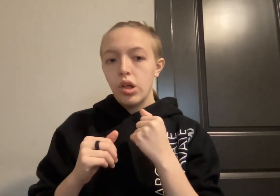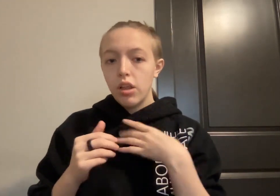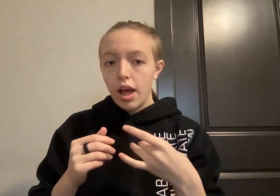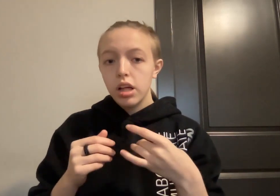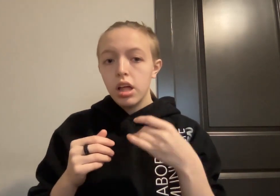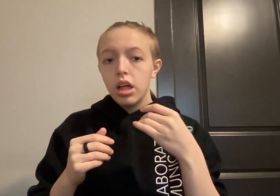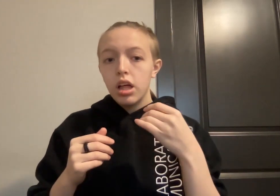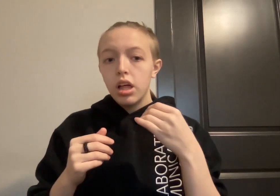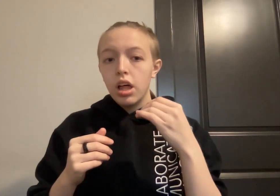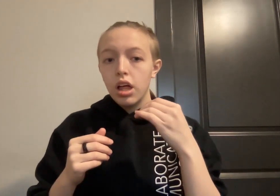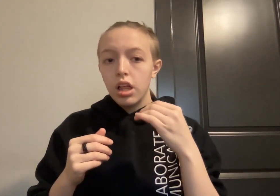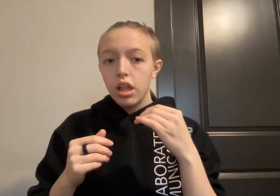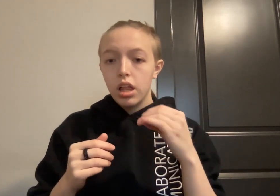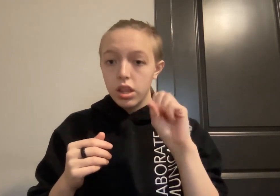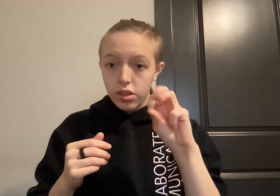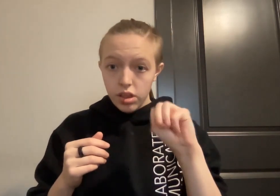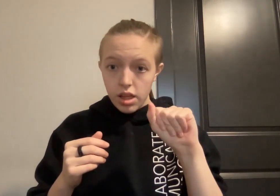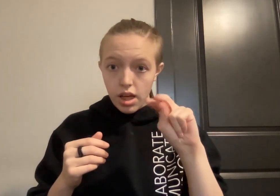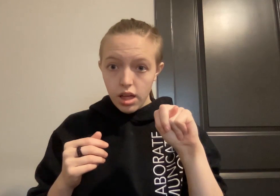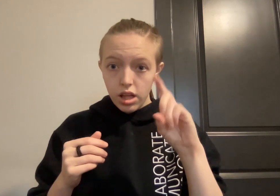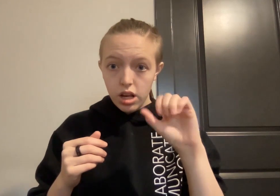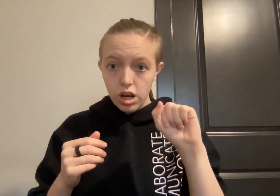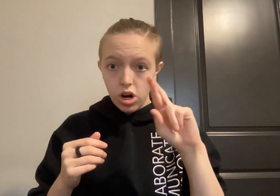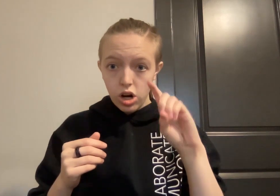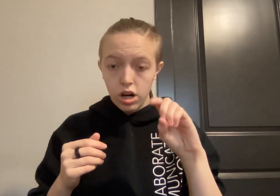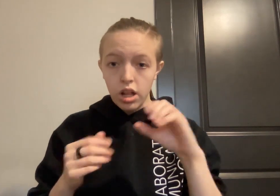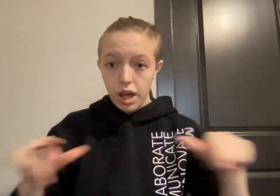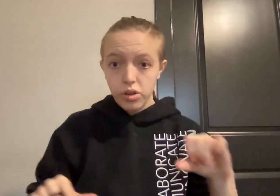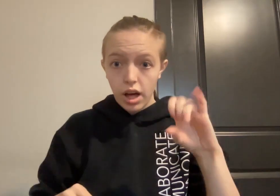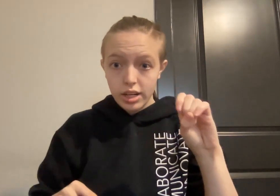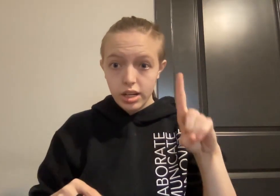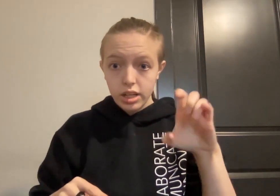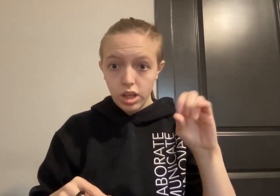like standard language ideology,